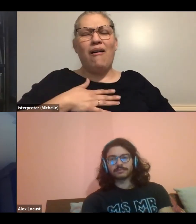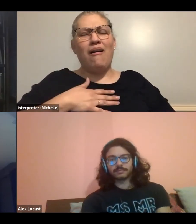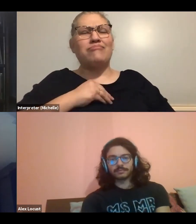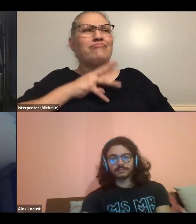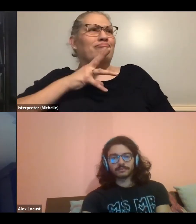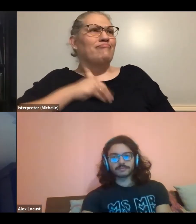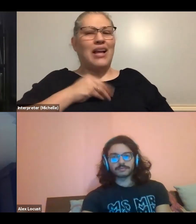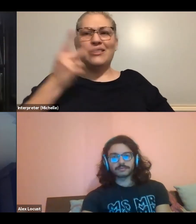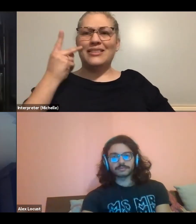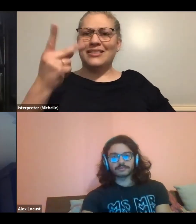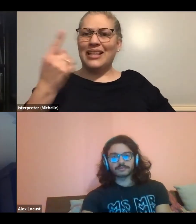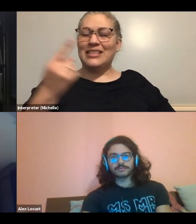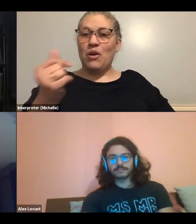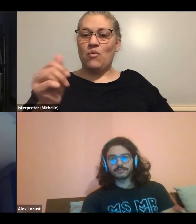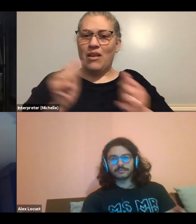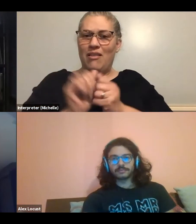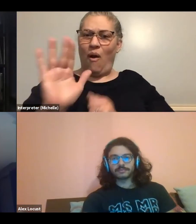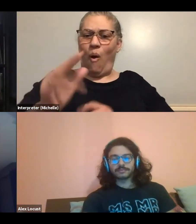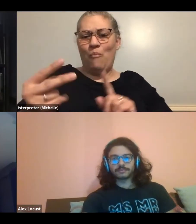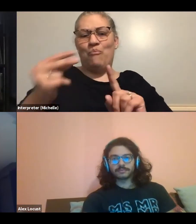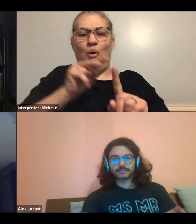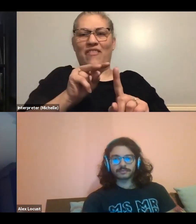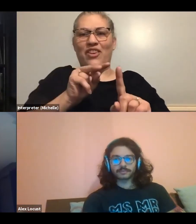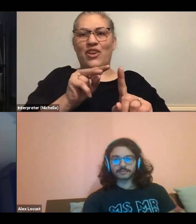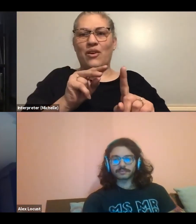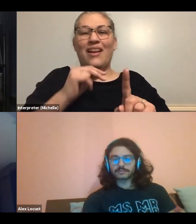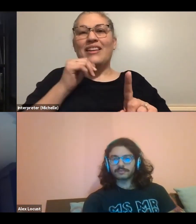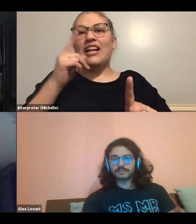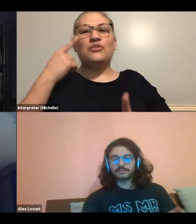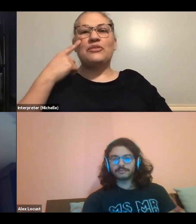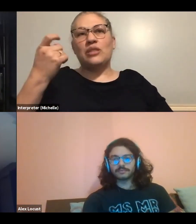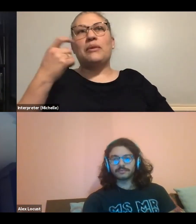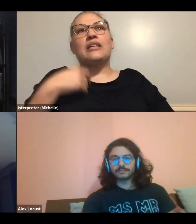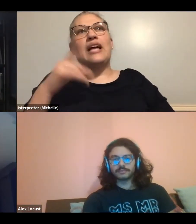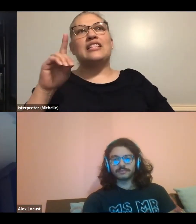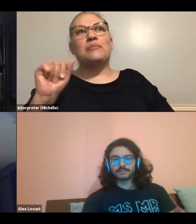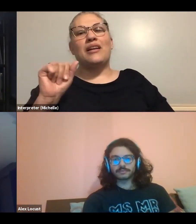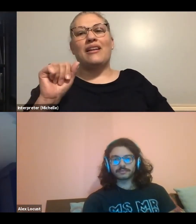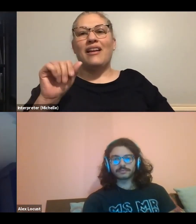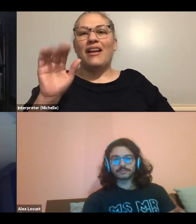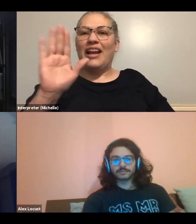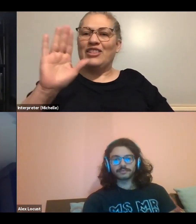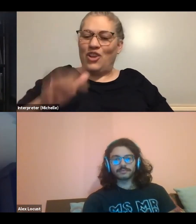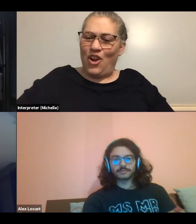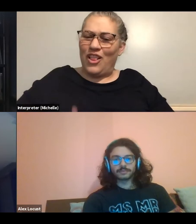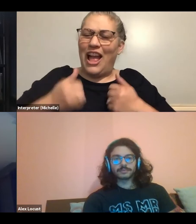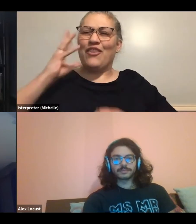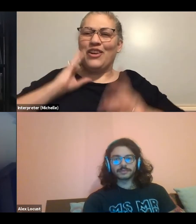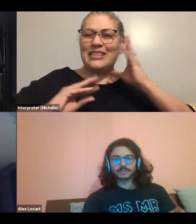Matthew Alaniz: With a point of view other than just having a disability, and this is this is her her life her life experience in the same thing with the first one we watch Gaelynn Lea.